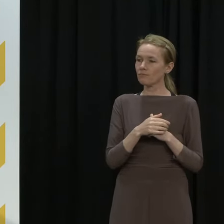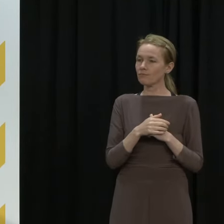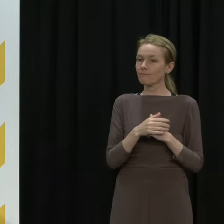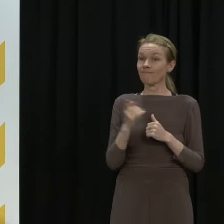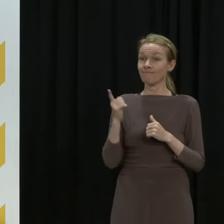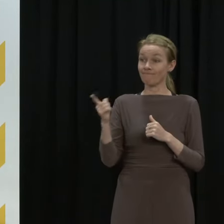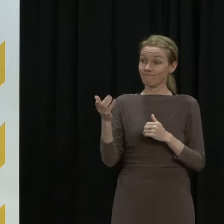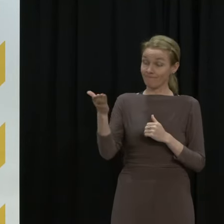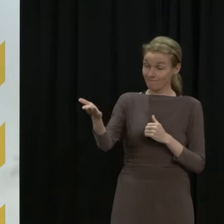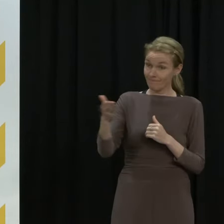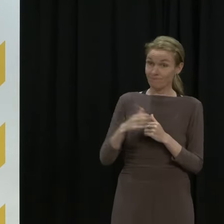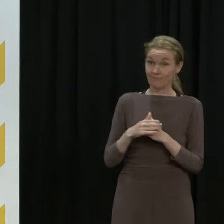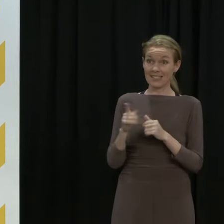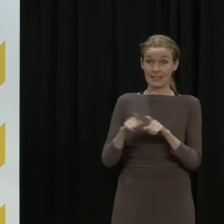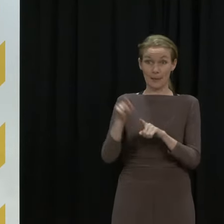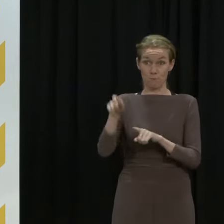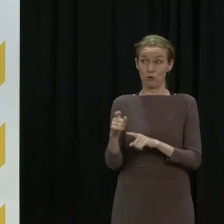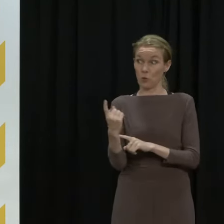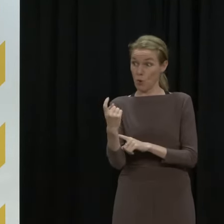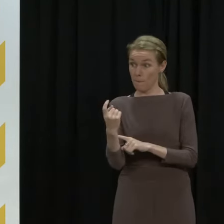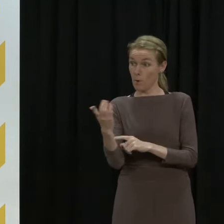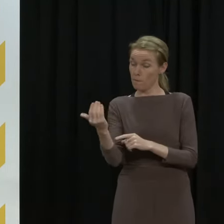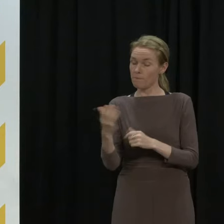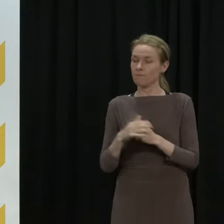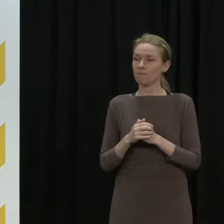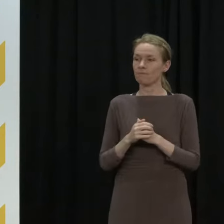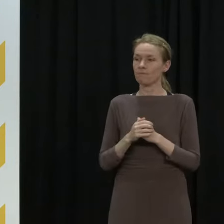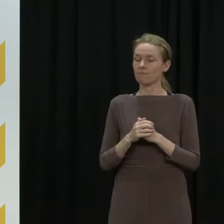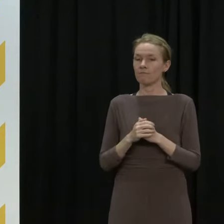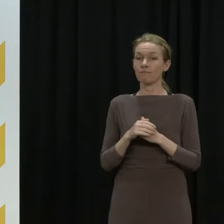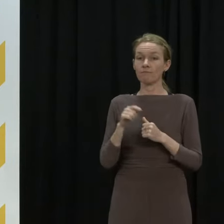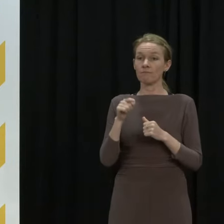a ring around that particular